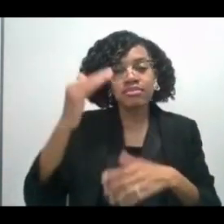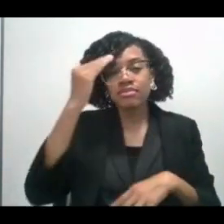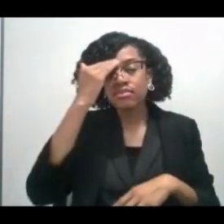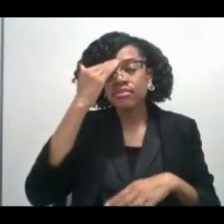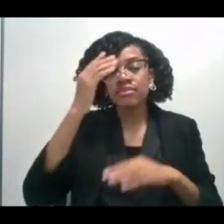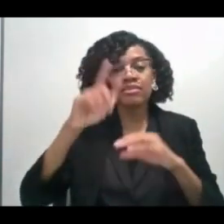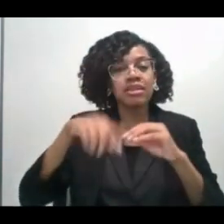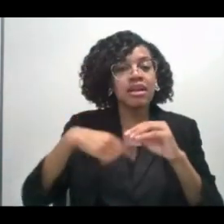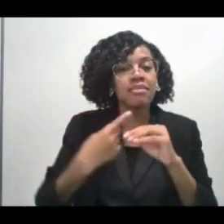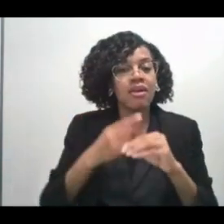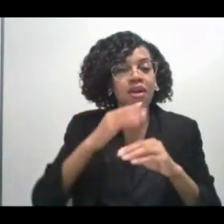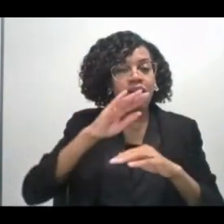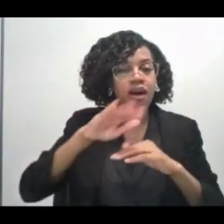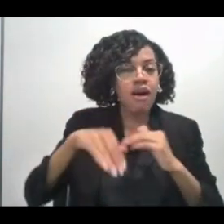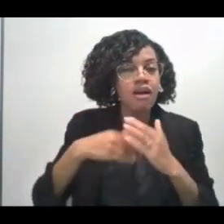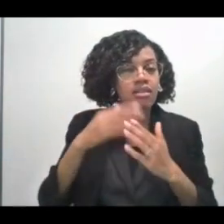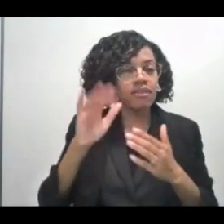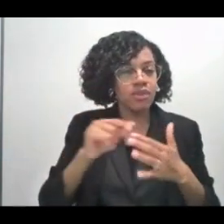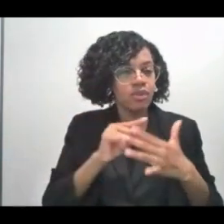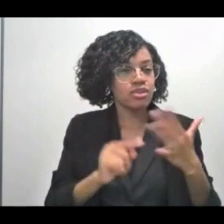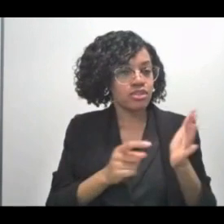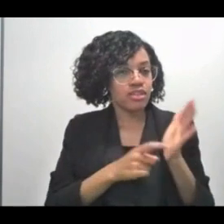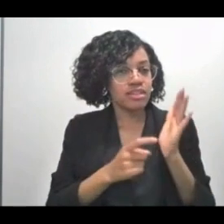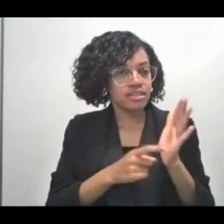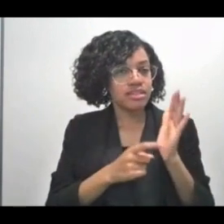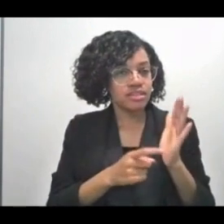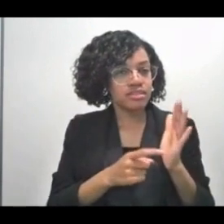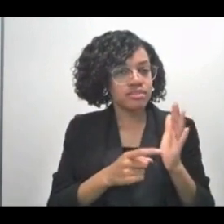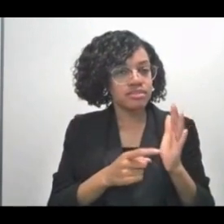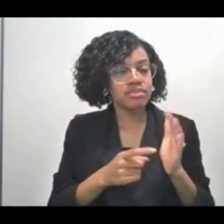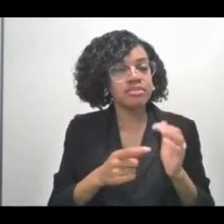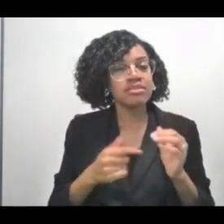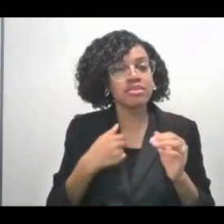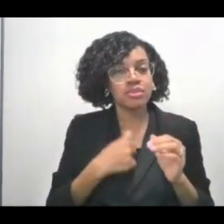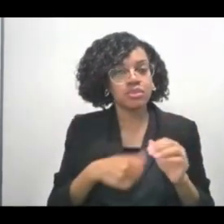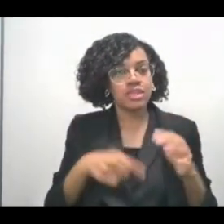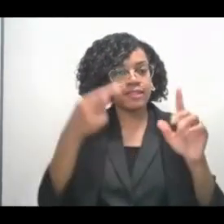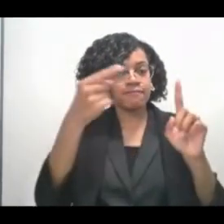listed under that we put into the NOFO. Dealing with equity